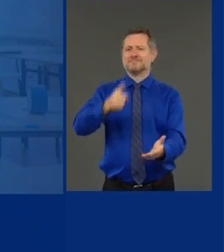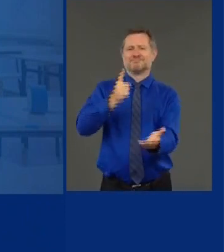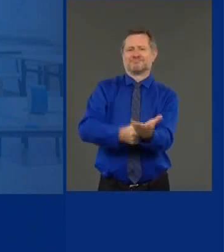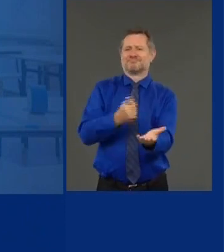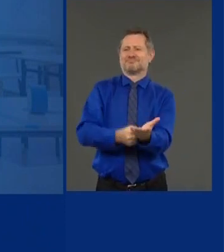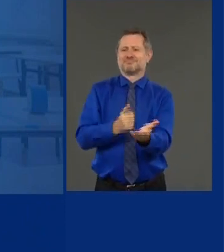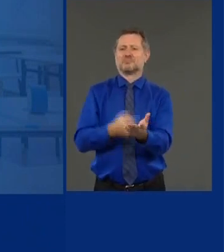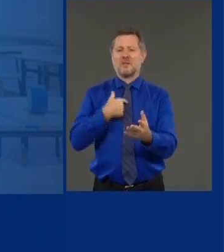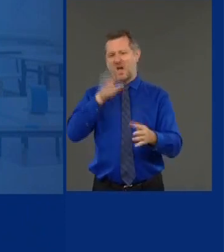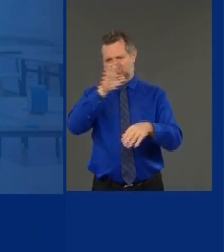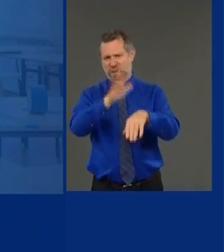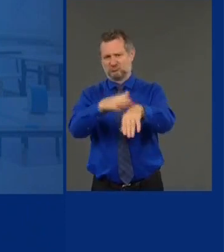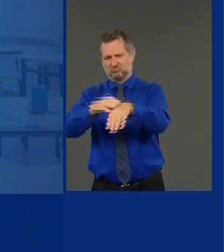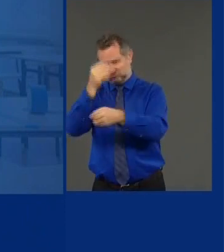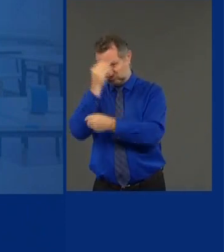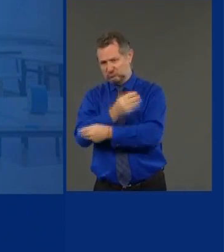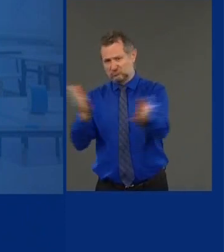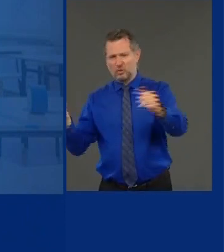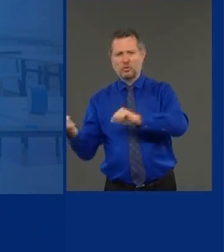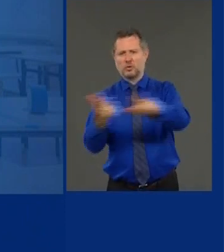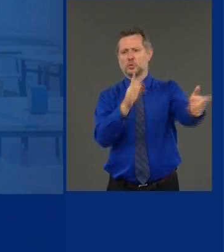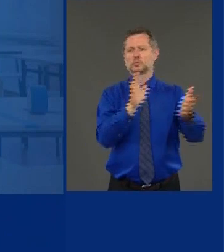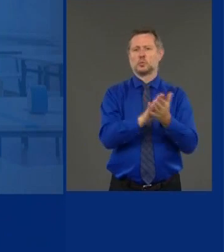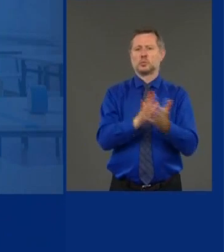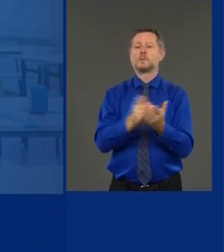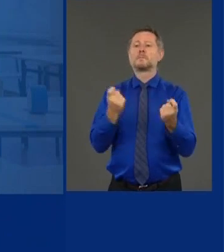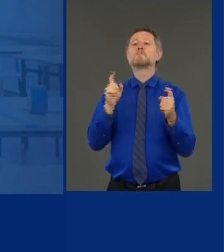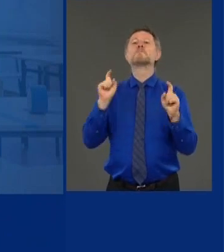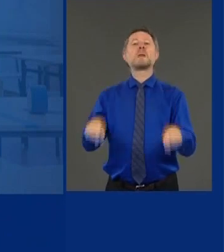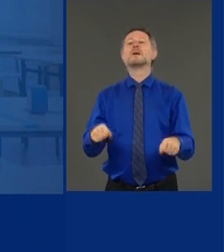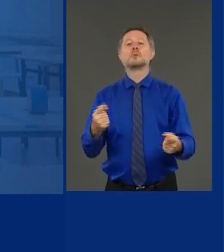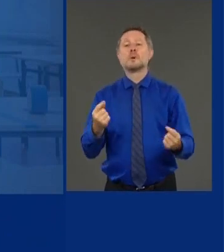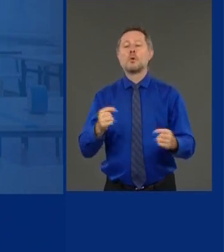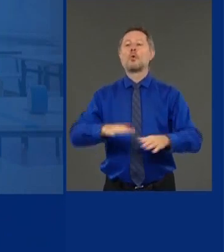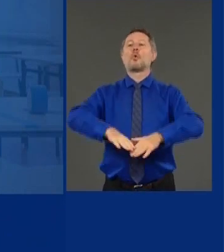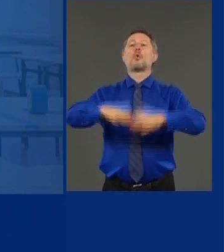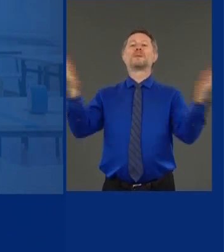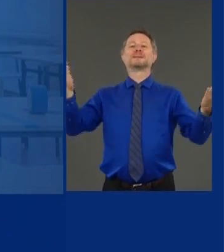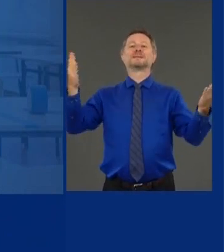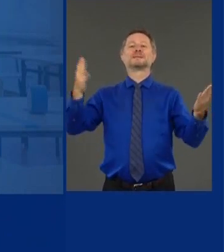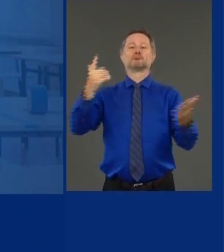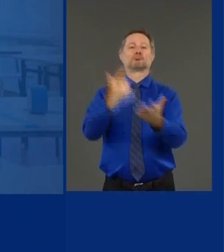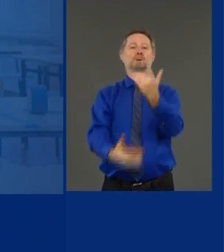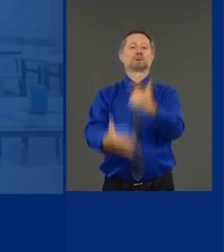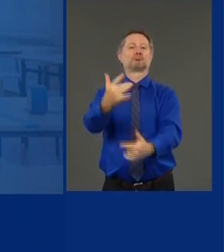AND PARENTS ARE GOING TO NEED TO TALK IT THROUGH.í"]p